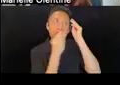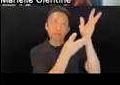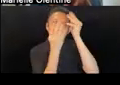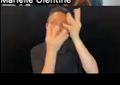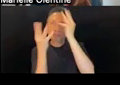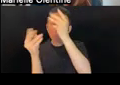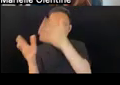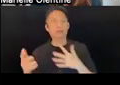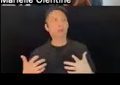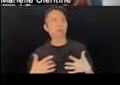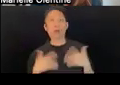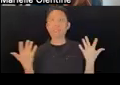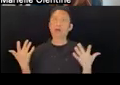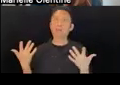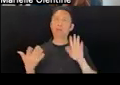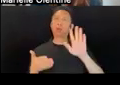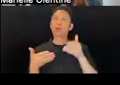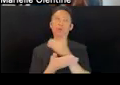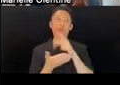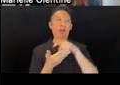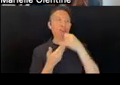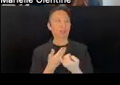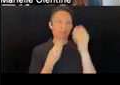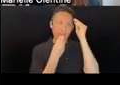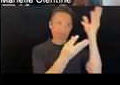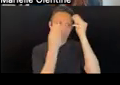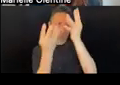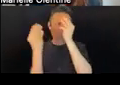you as the filmmaker do. If you live in a city with a film festival, go to